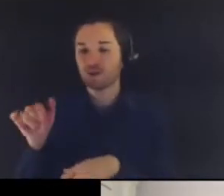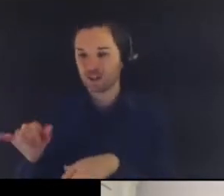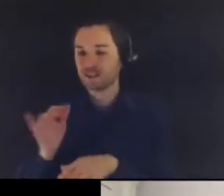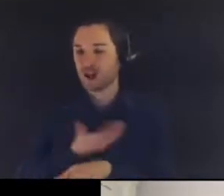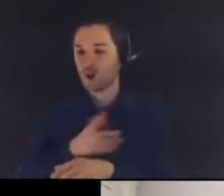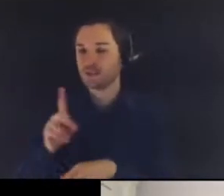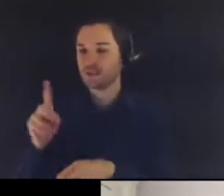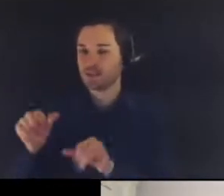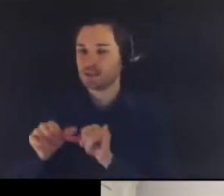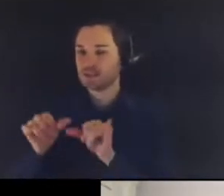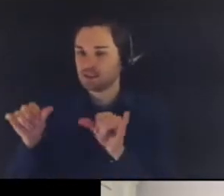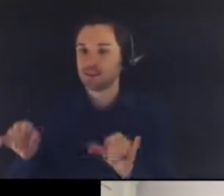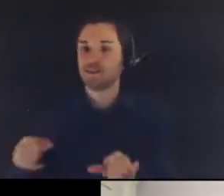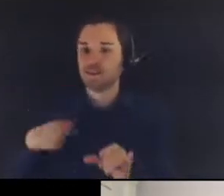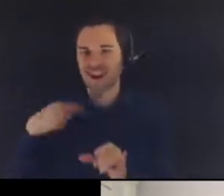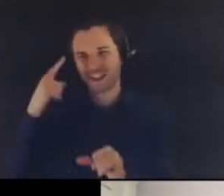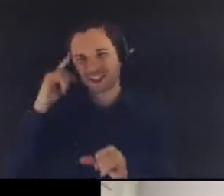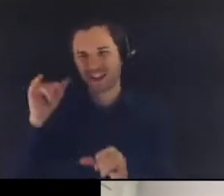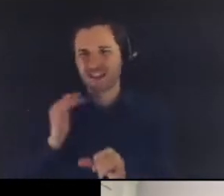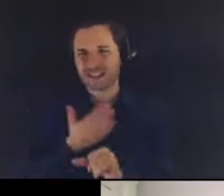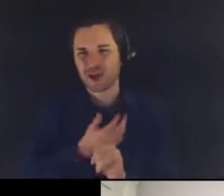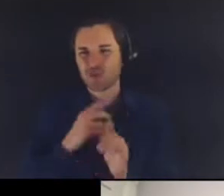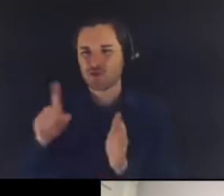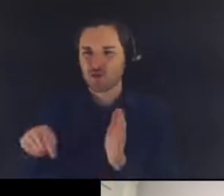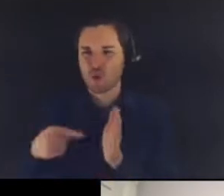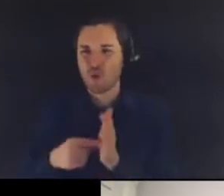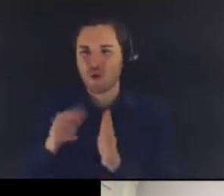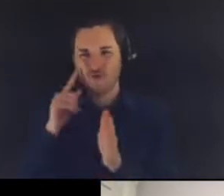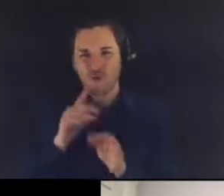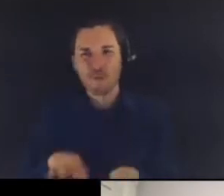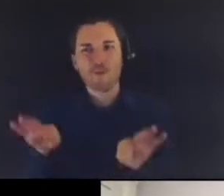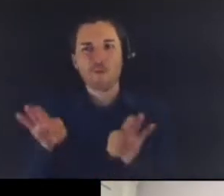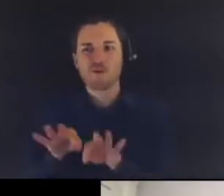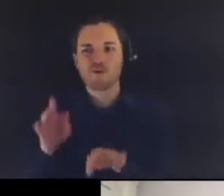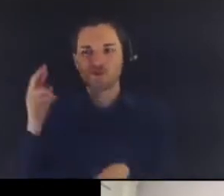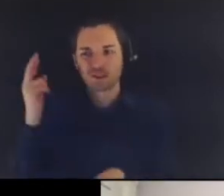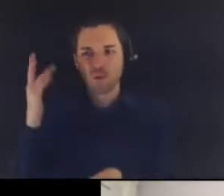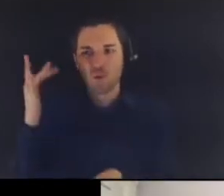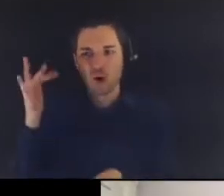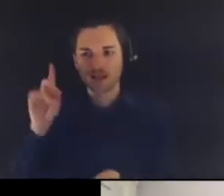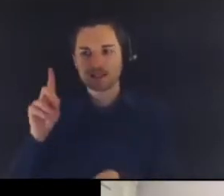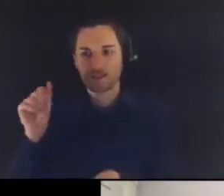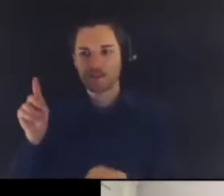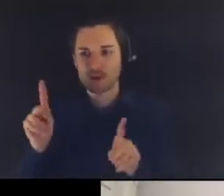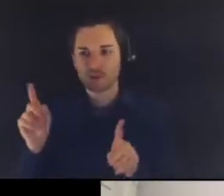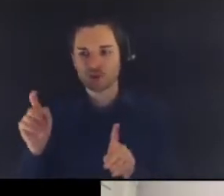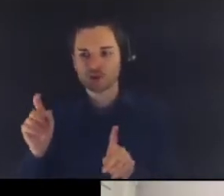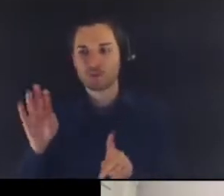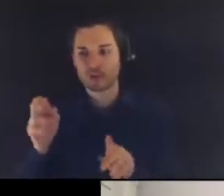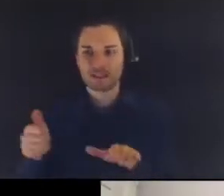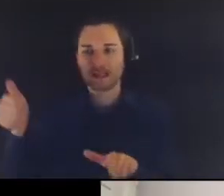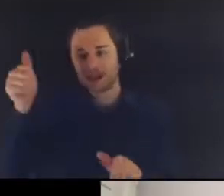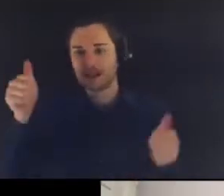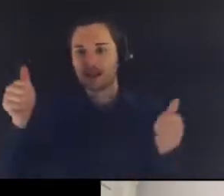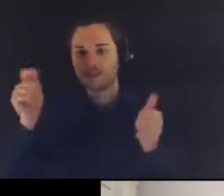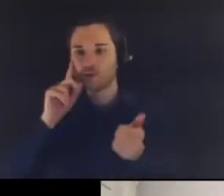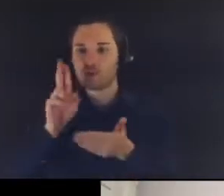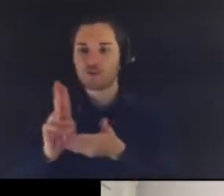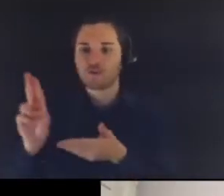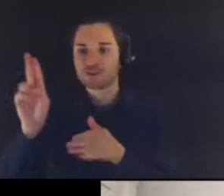is the role of an advocate and why we need advocates within a university system. But